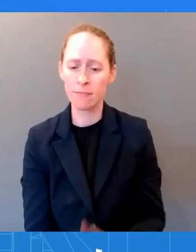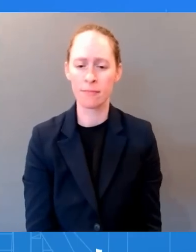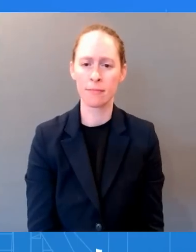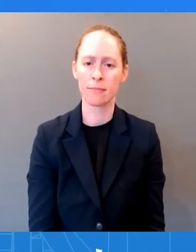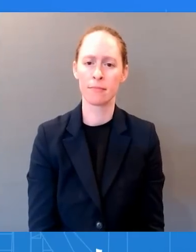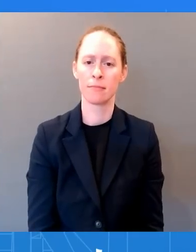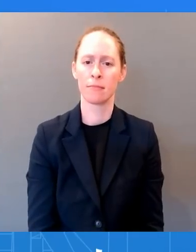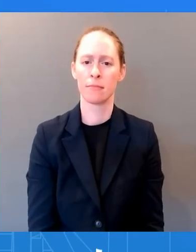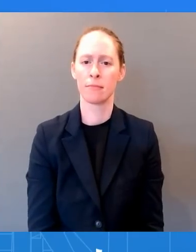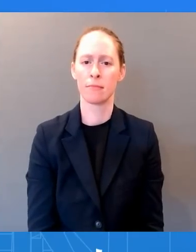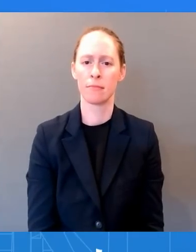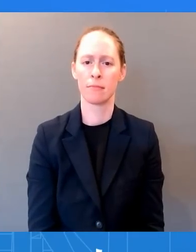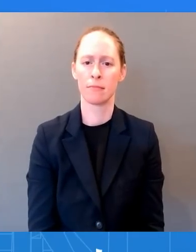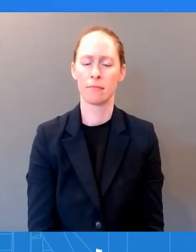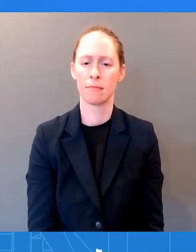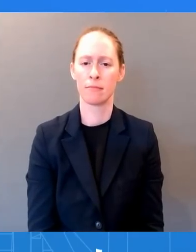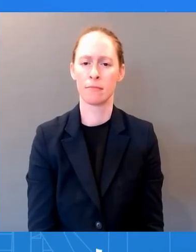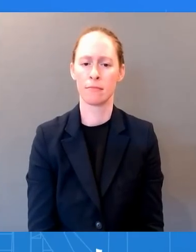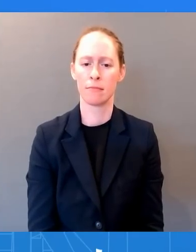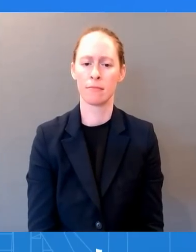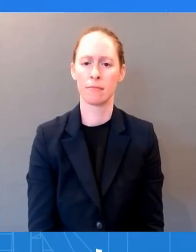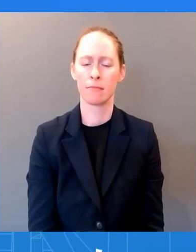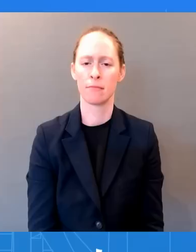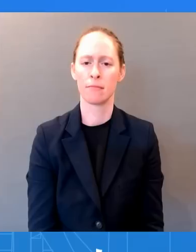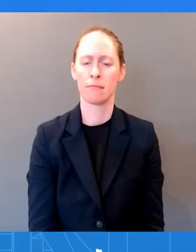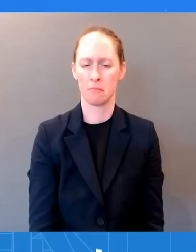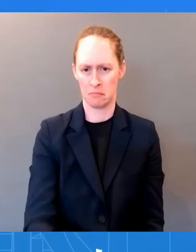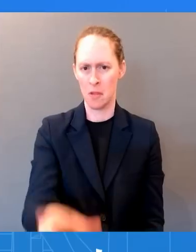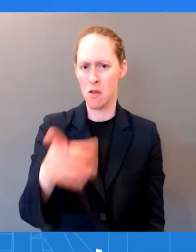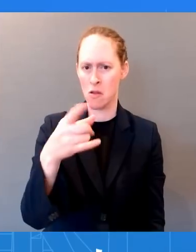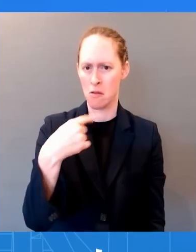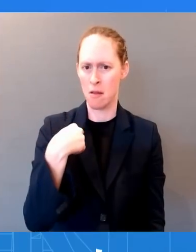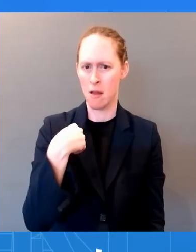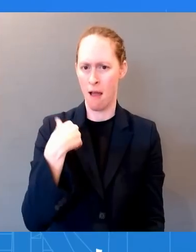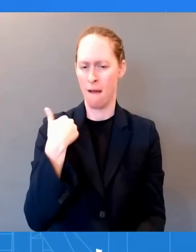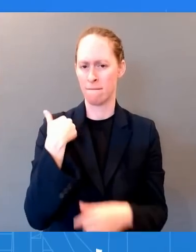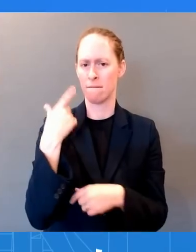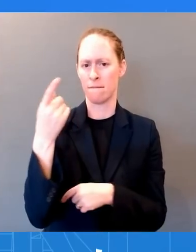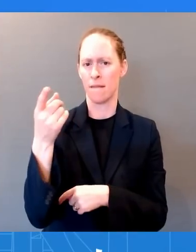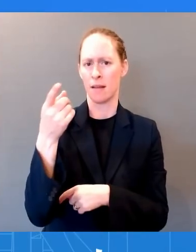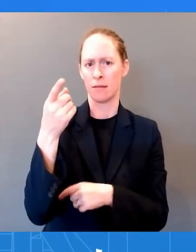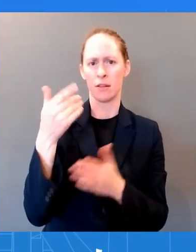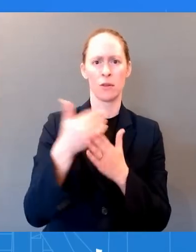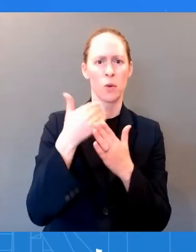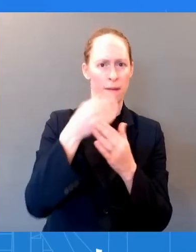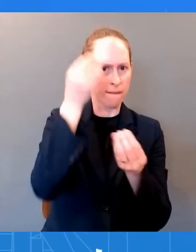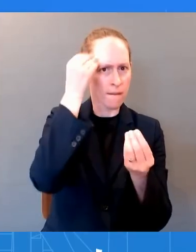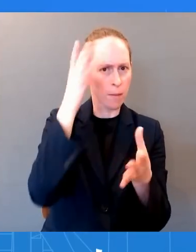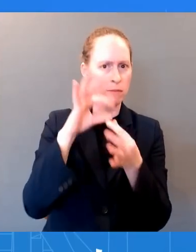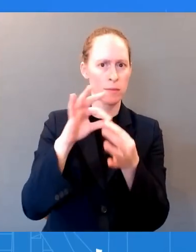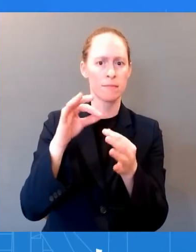I know that folks were really curious about what we were doing or concerns, rightfully so.